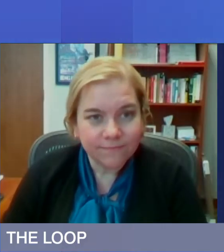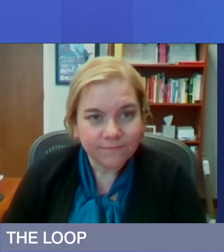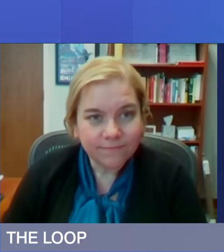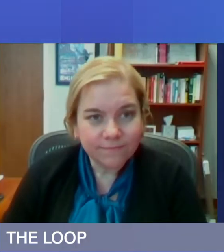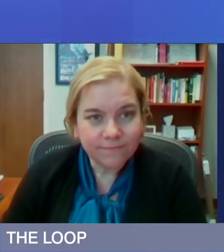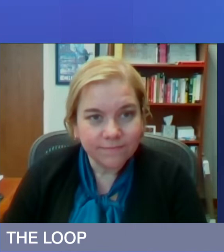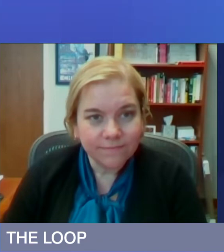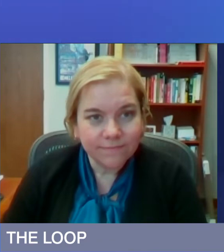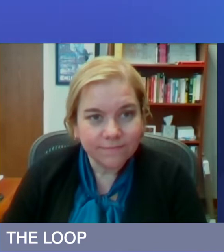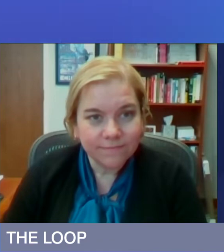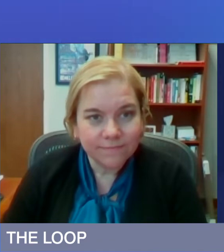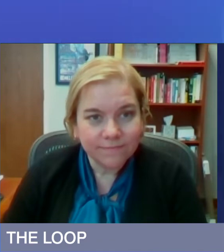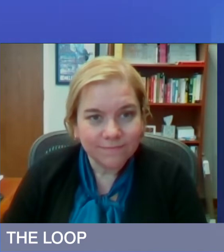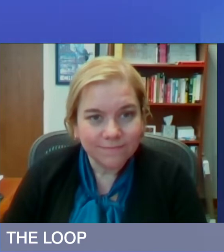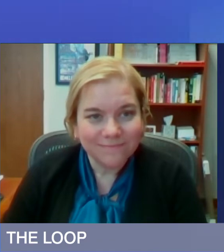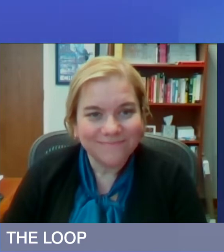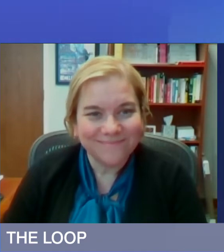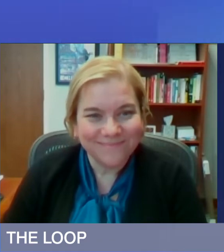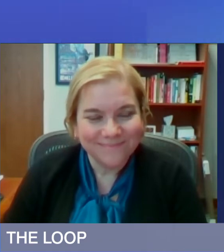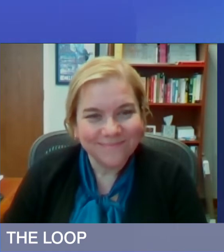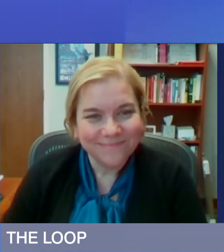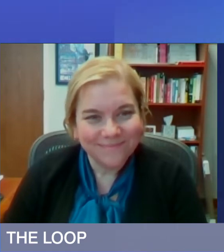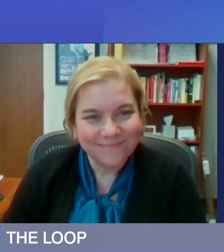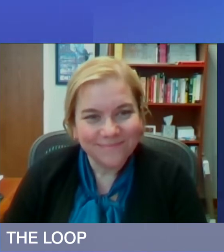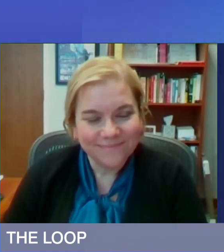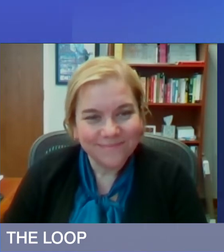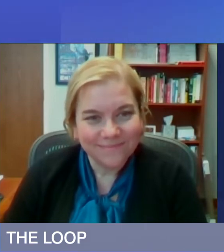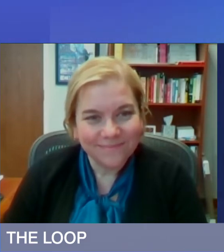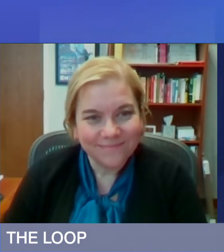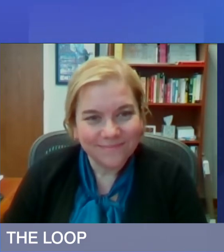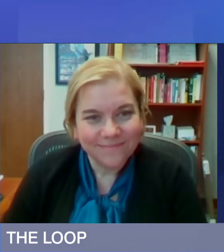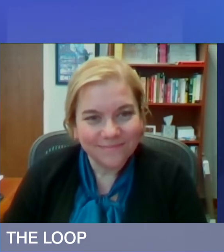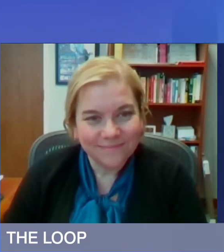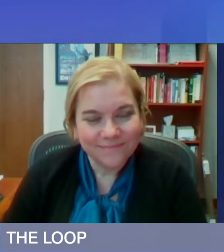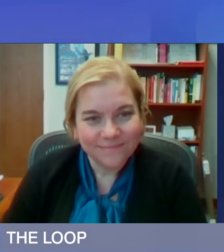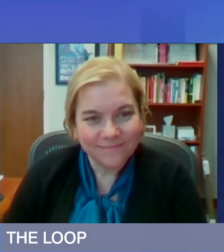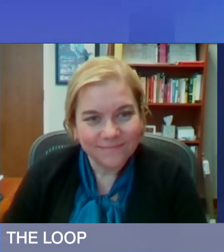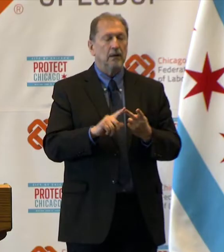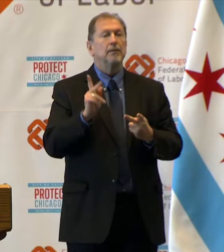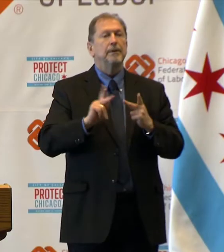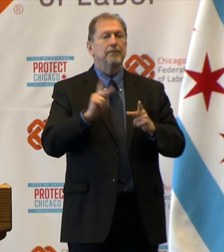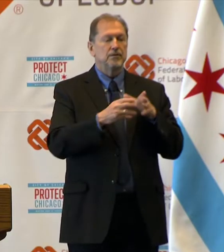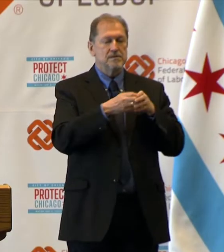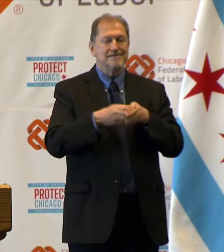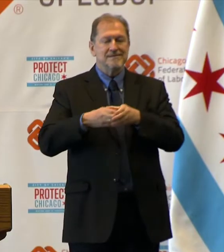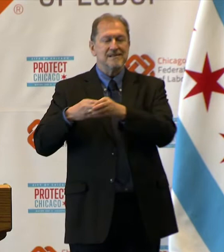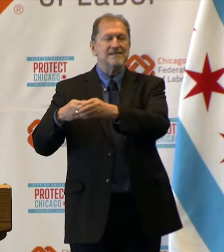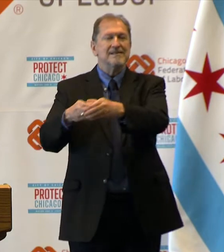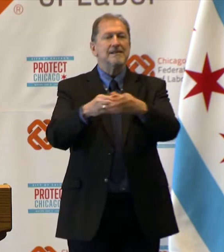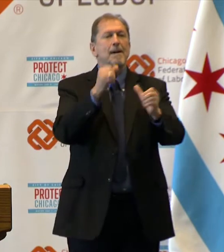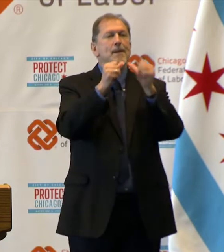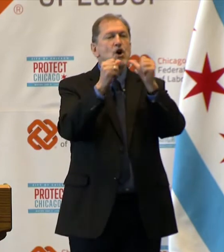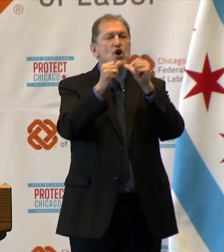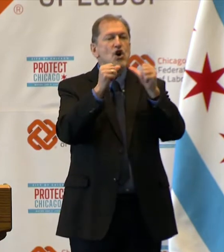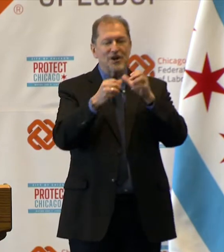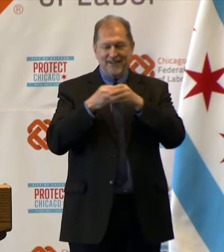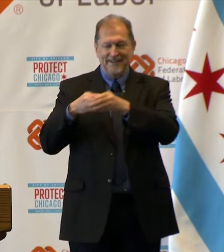BY THE WAY THEY ARE HEADING. AS Dr. LANDON TOLD US IT